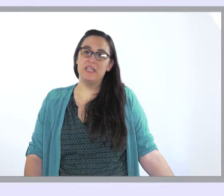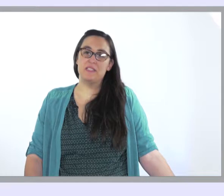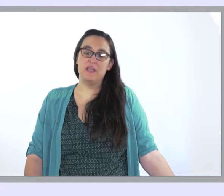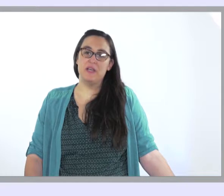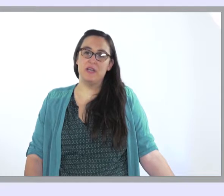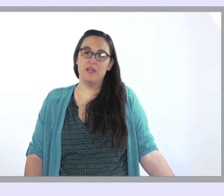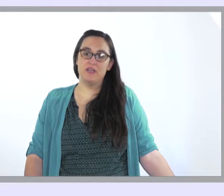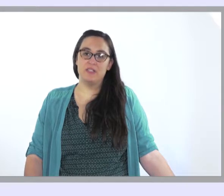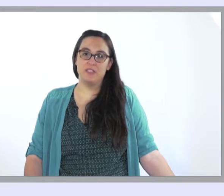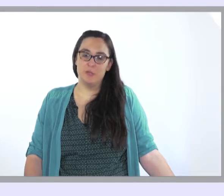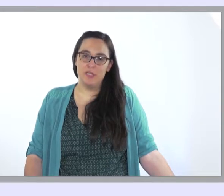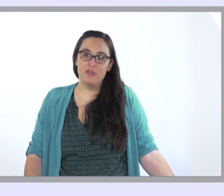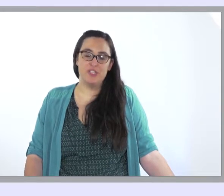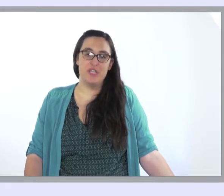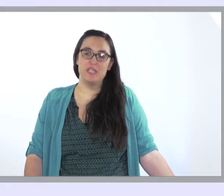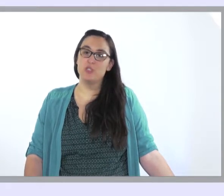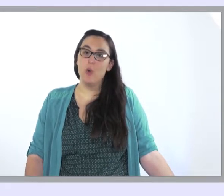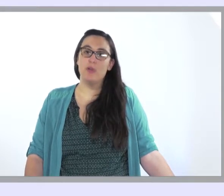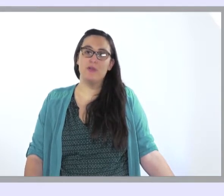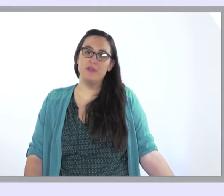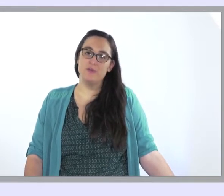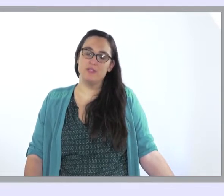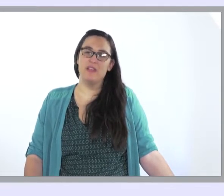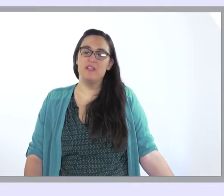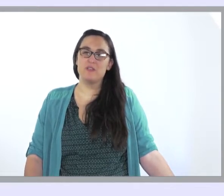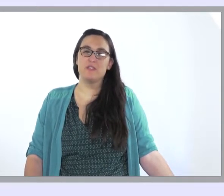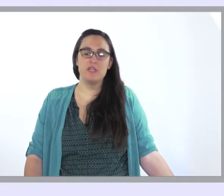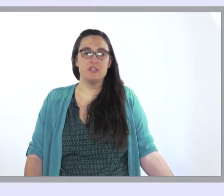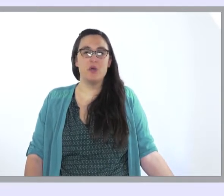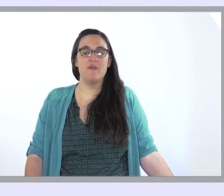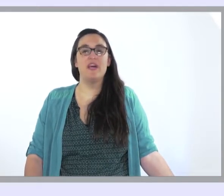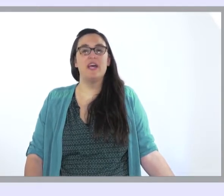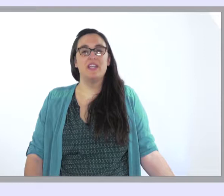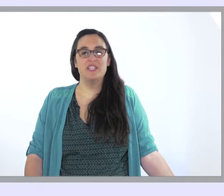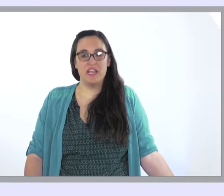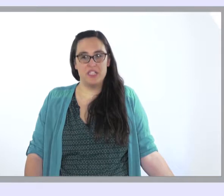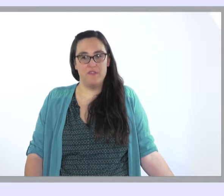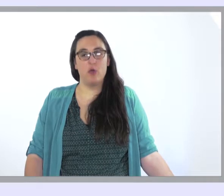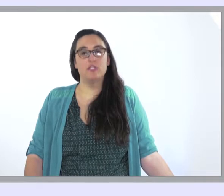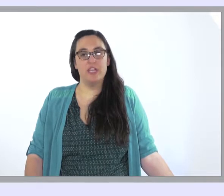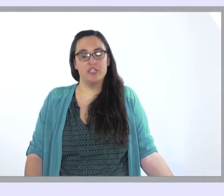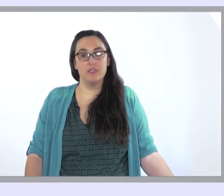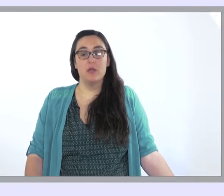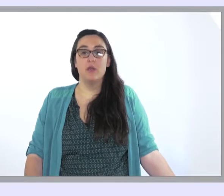that this terminology is no longer used and is considered to have negative connotations,